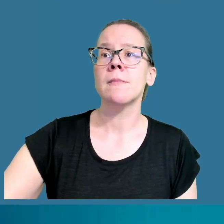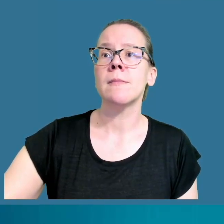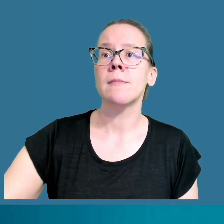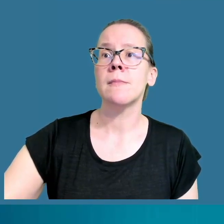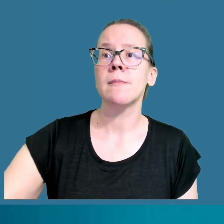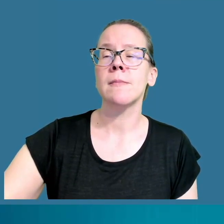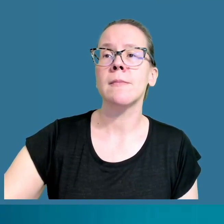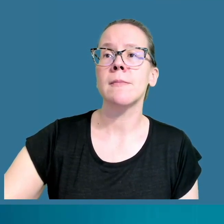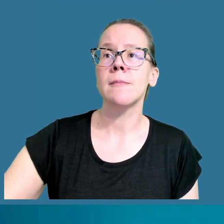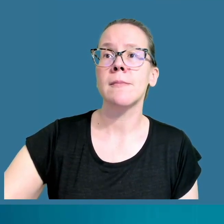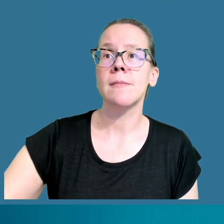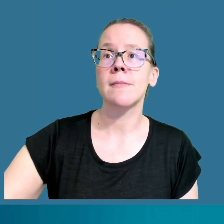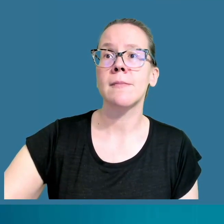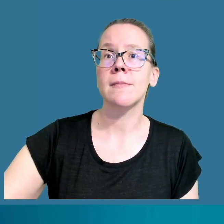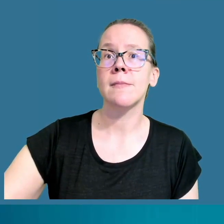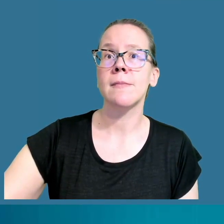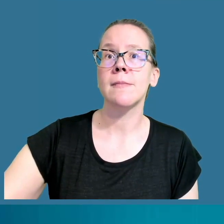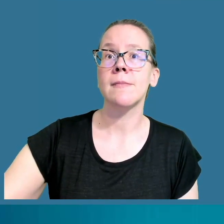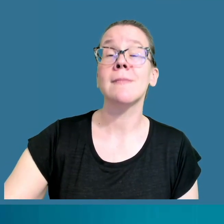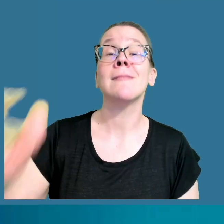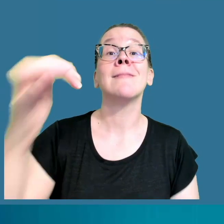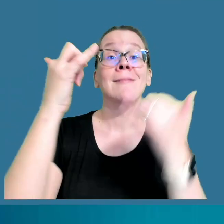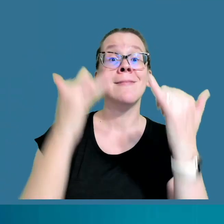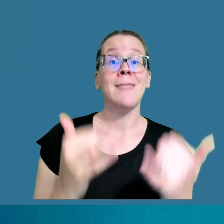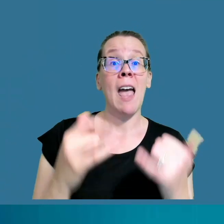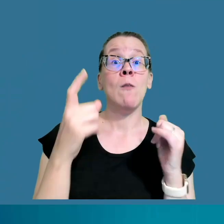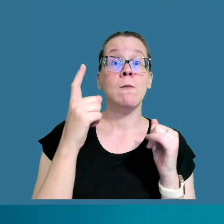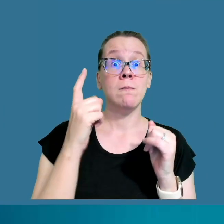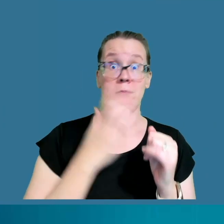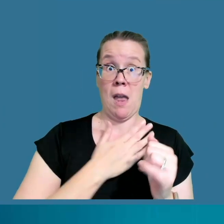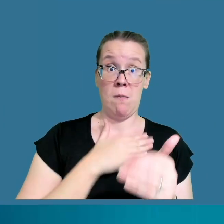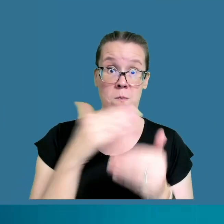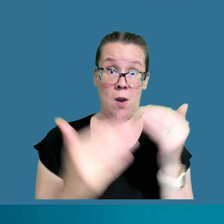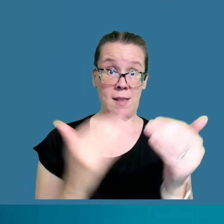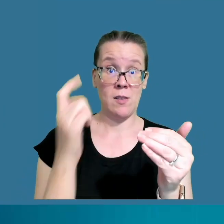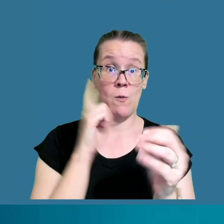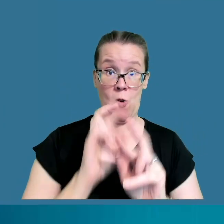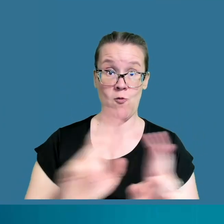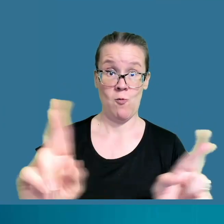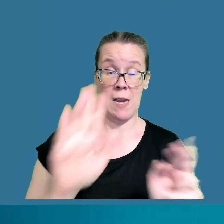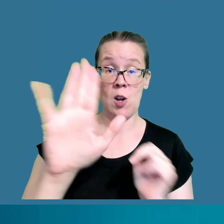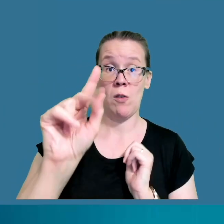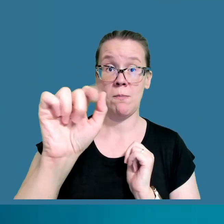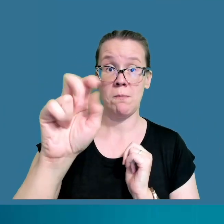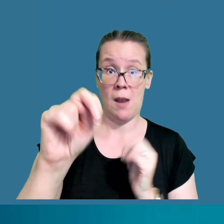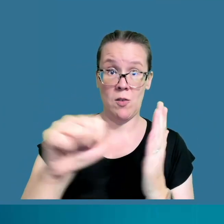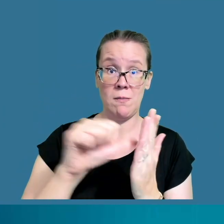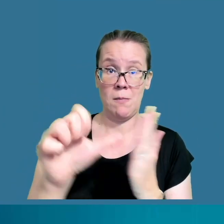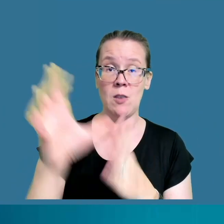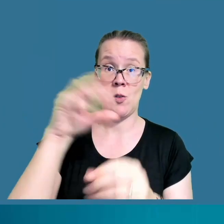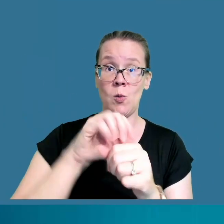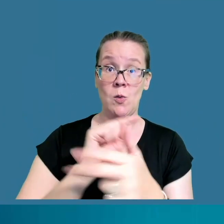So scrolling down to this next part, um, my process for prepping your pattern prior to sewing